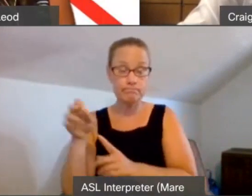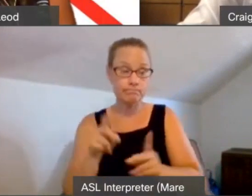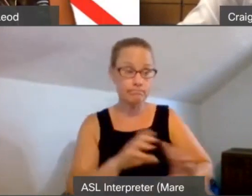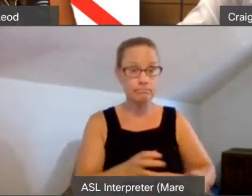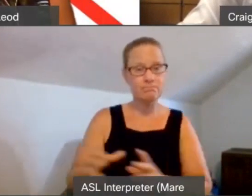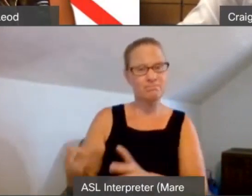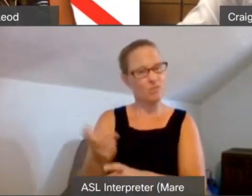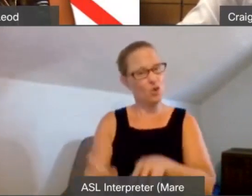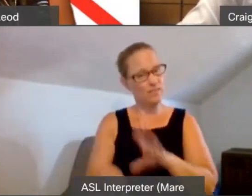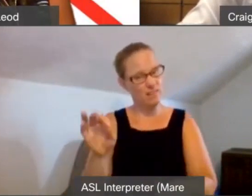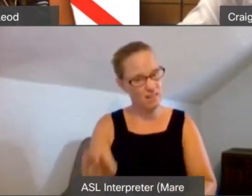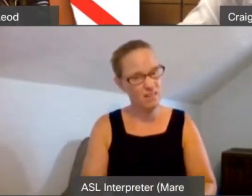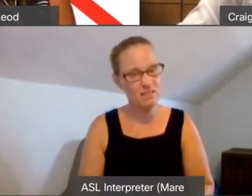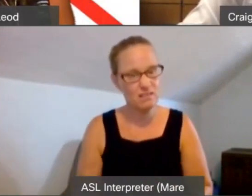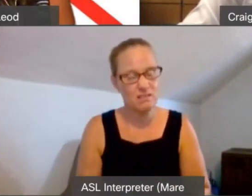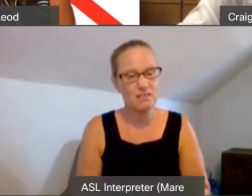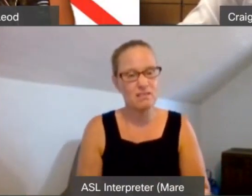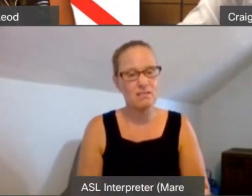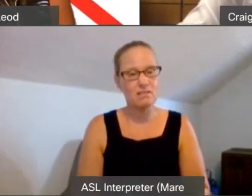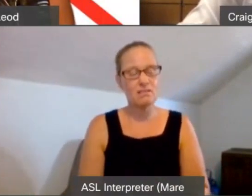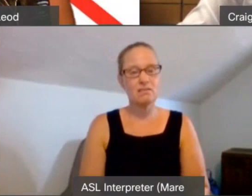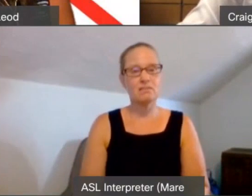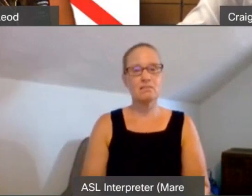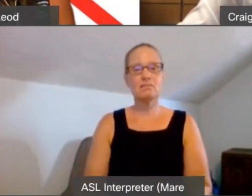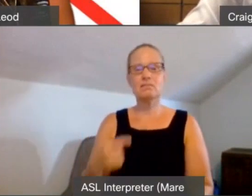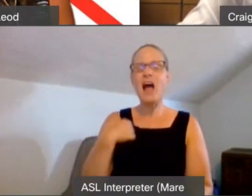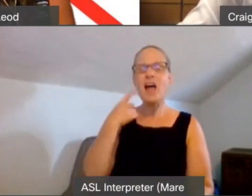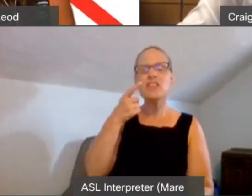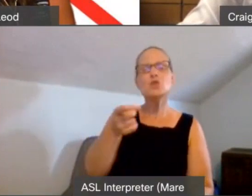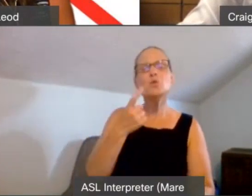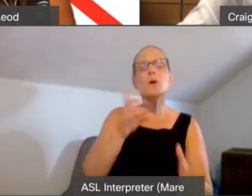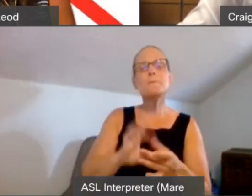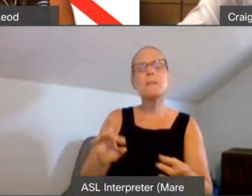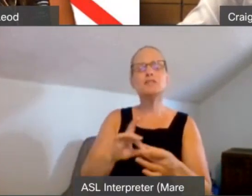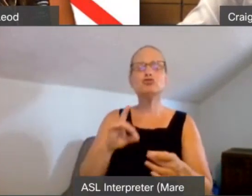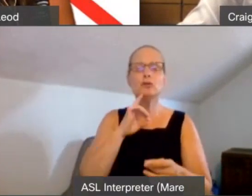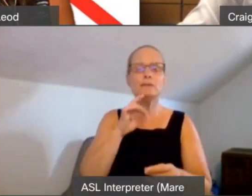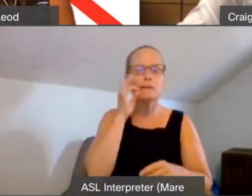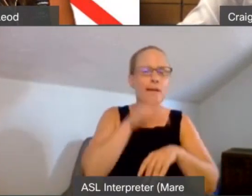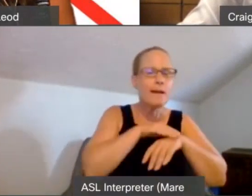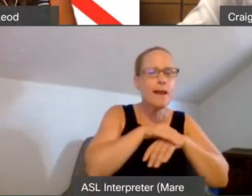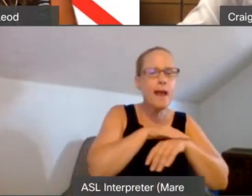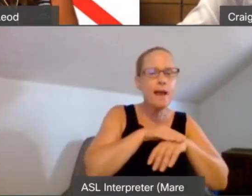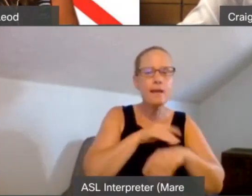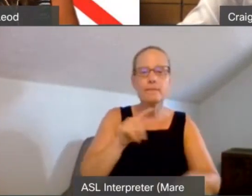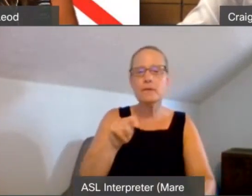to find them and I think you were commenting on native American and tribal populations I think the same applies.